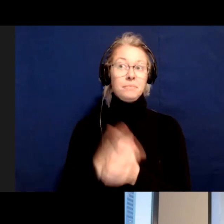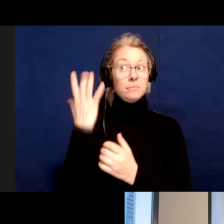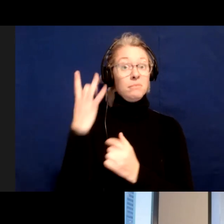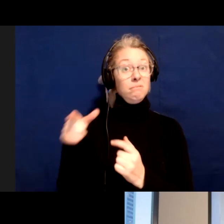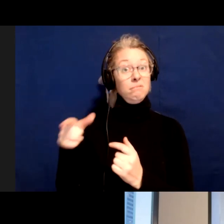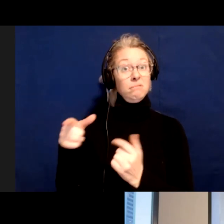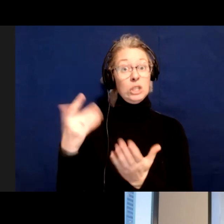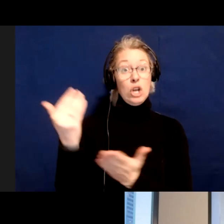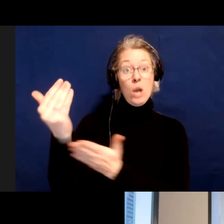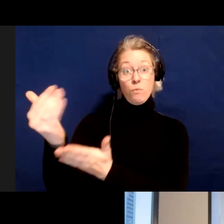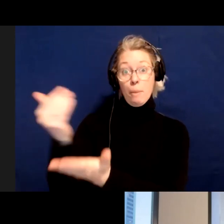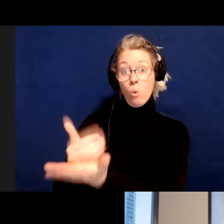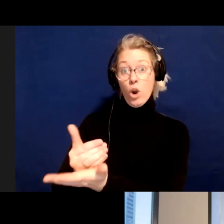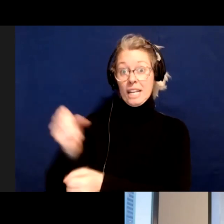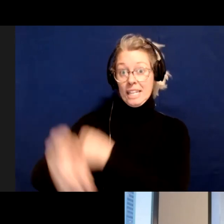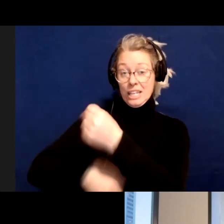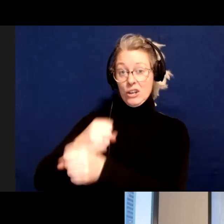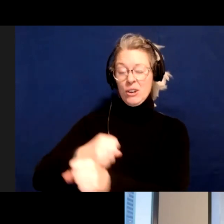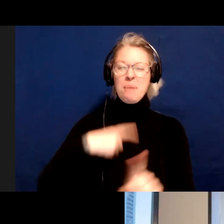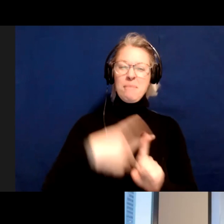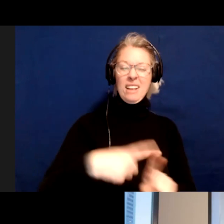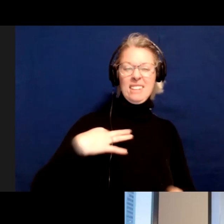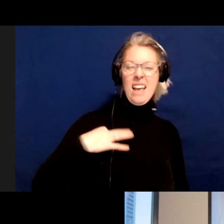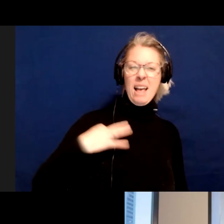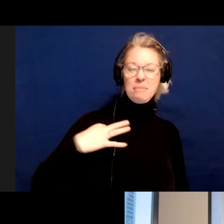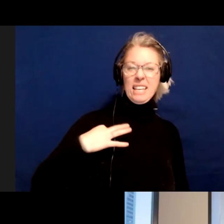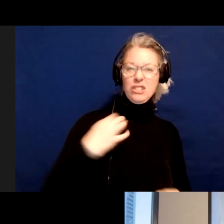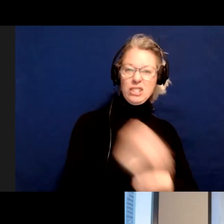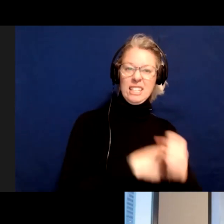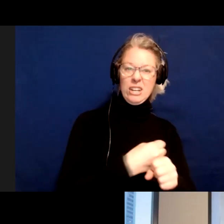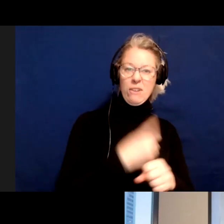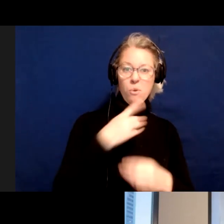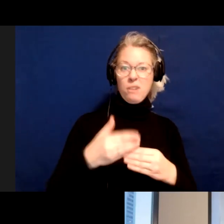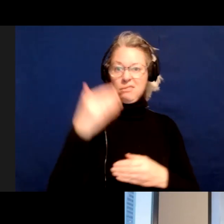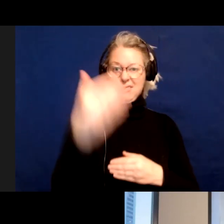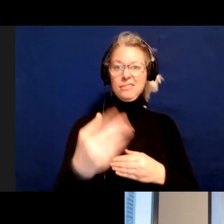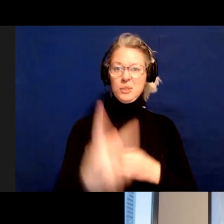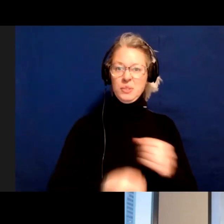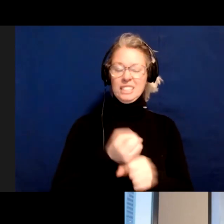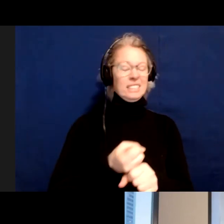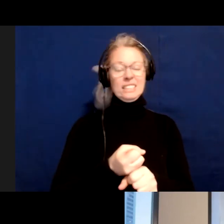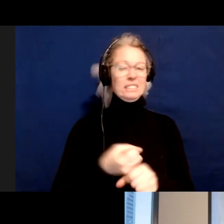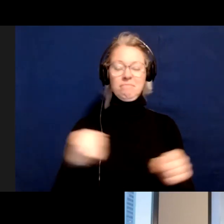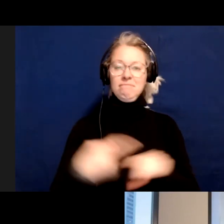an application year that sets grant amounts for two years. But we are really interested